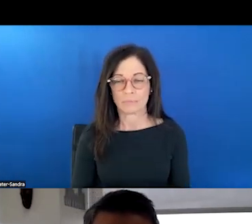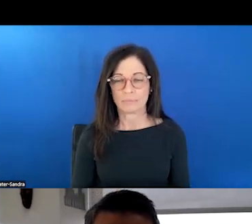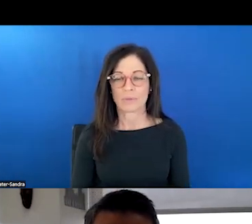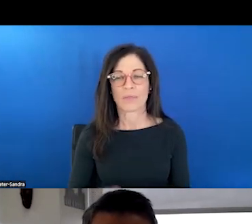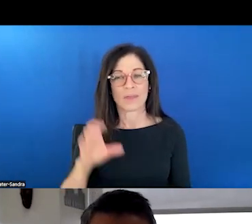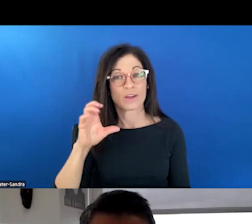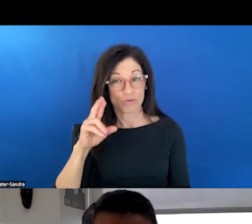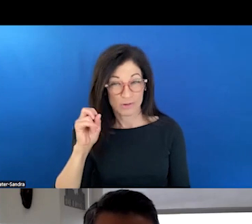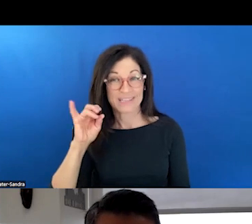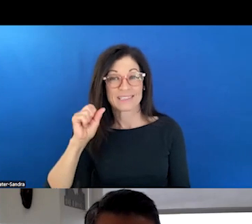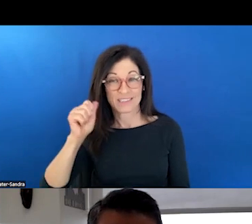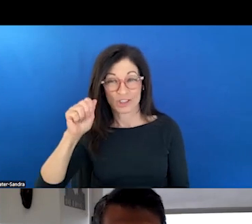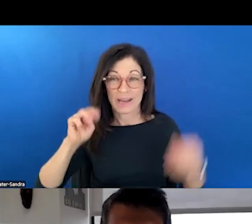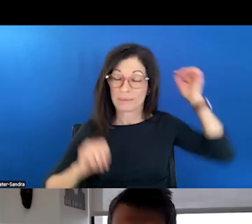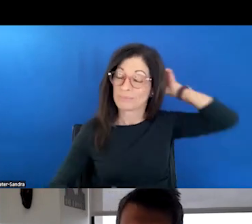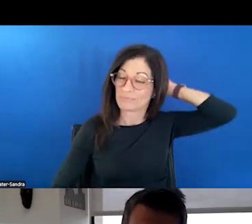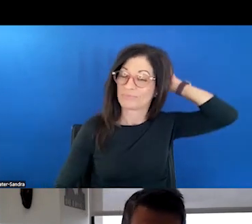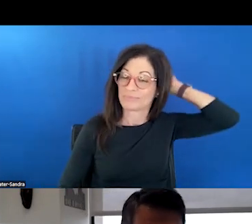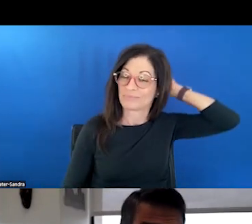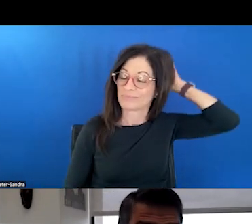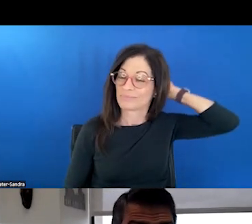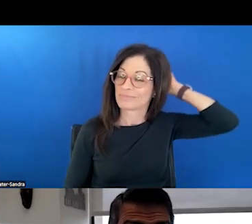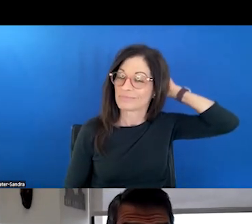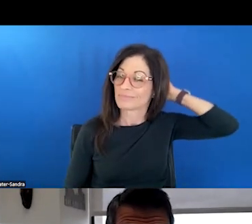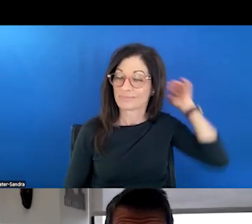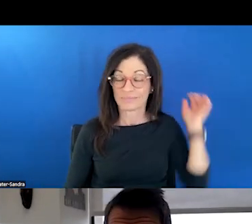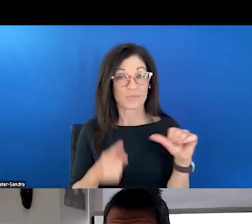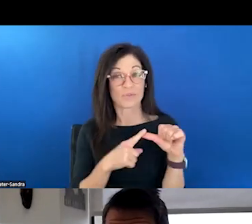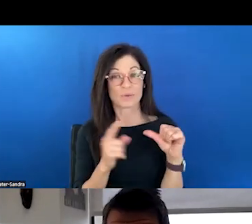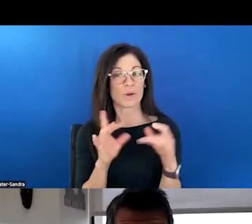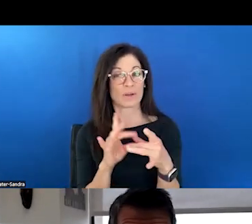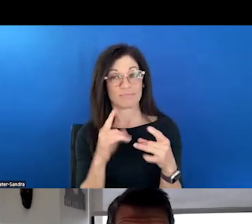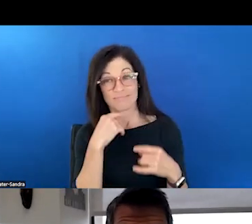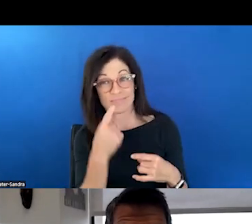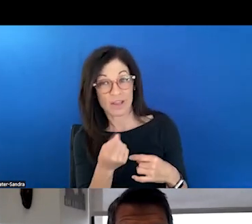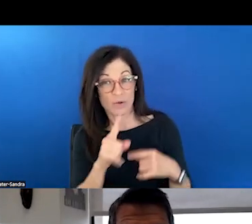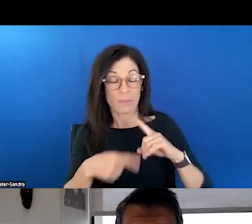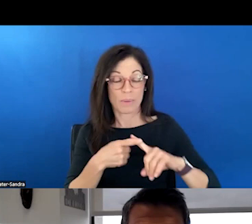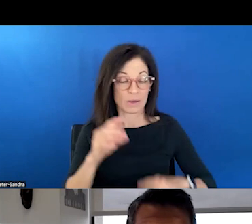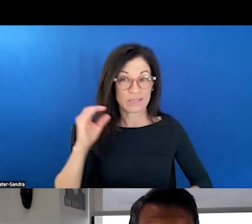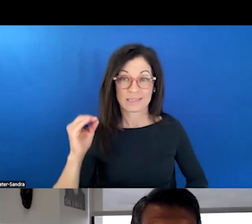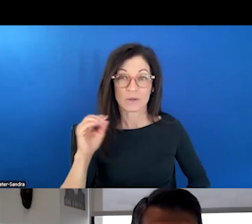I WANT TO TALK ABOUT ZERO SUICIDE AND HOW WE USE IT ACROSS THE